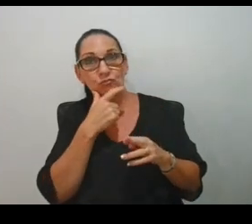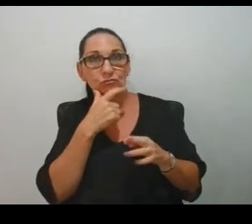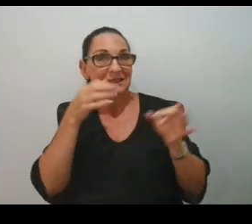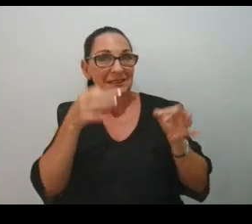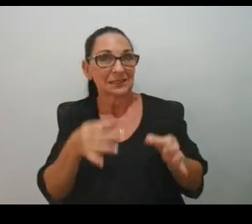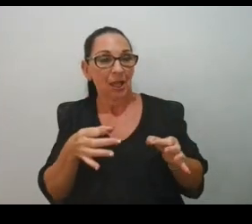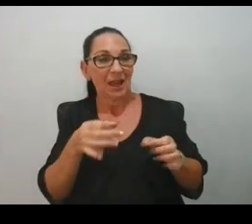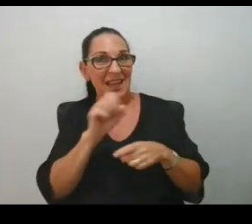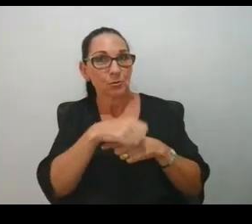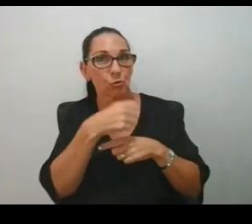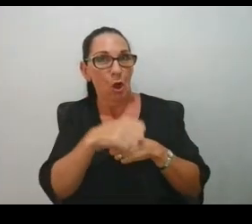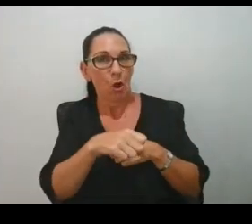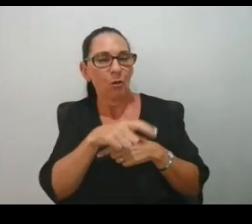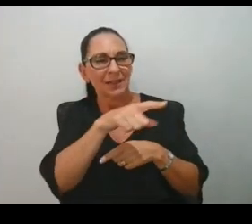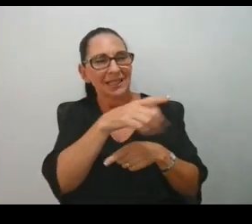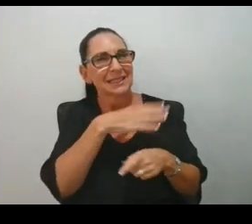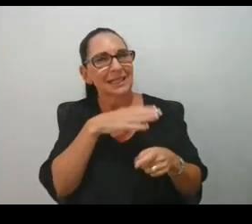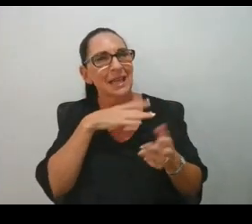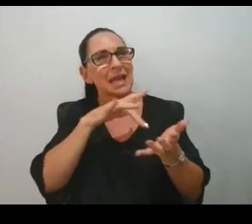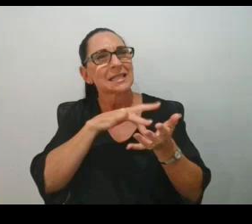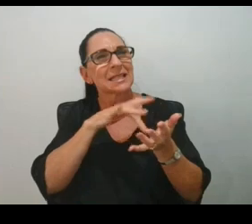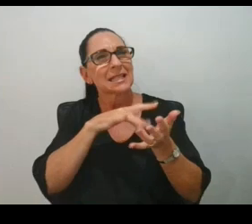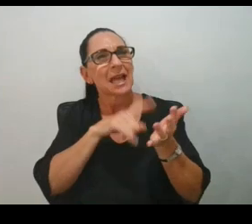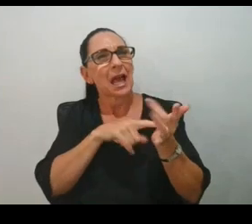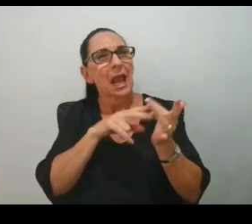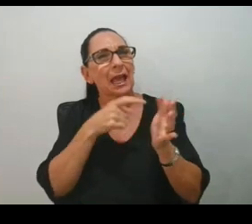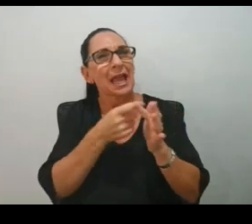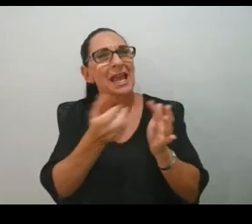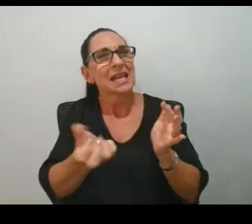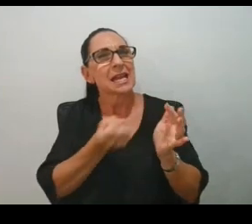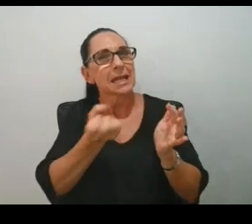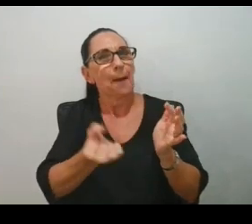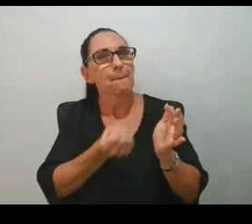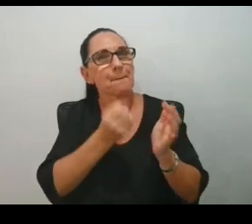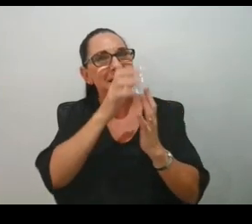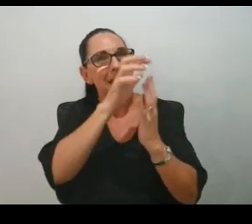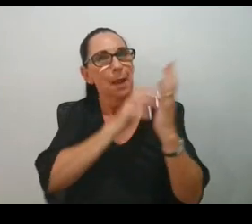statement if your client is receiving Centrelink we need a copy of their Centrelink income